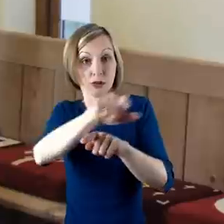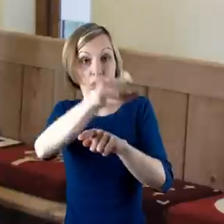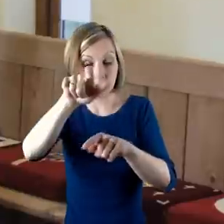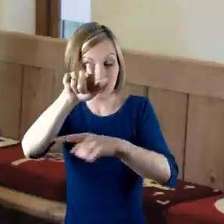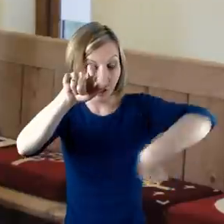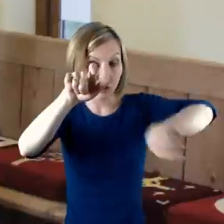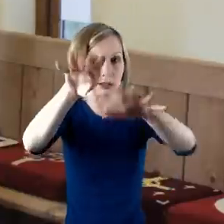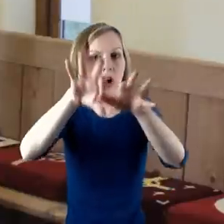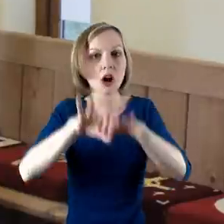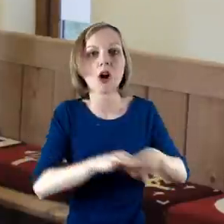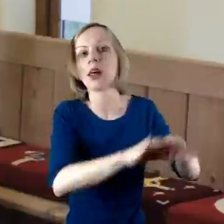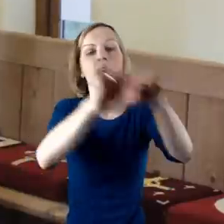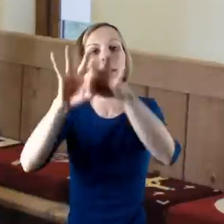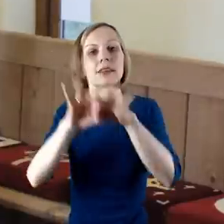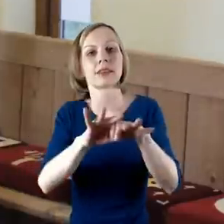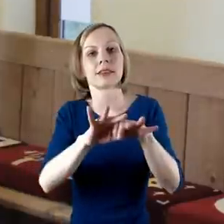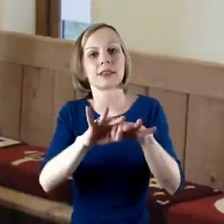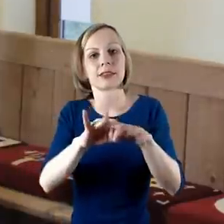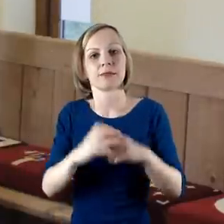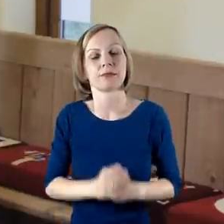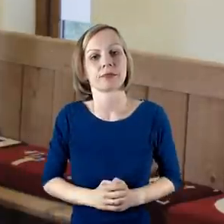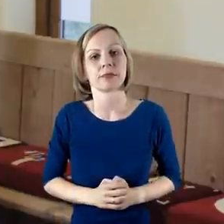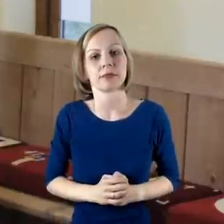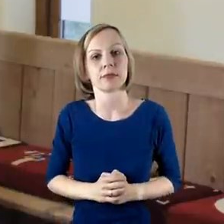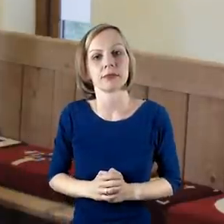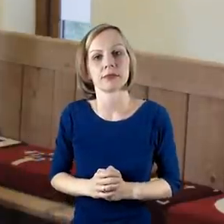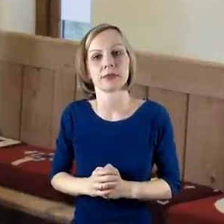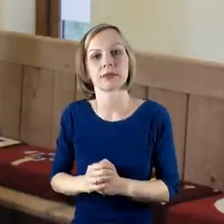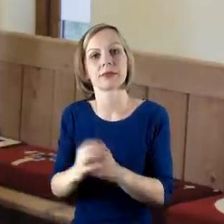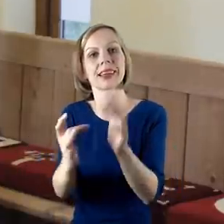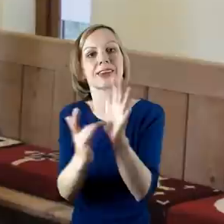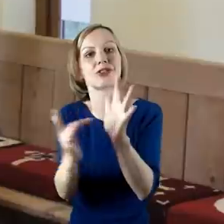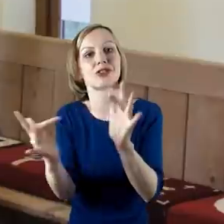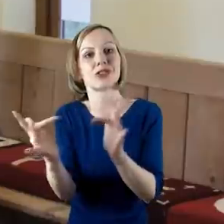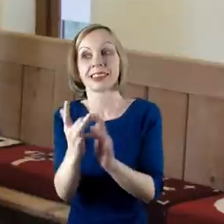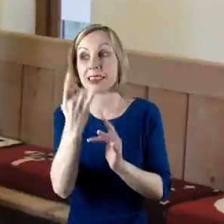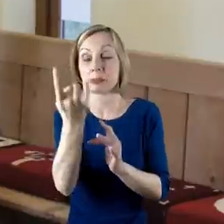Jesus carried the marks of brokenness and healing in his resurrected body.